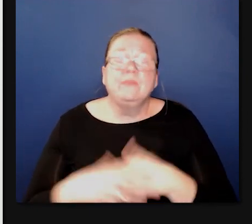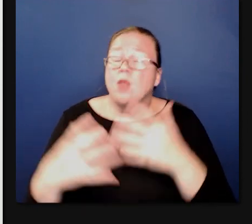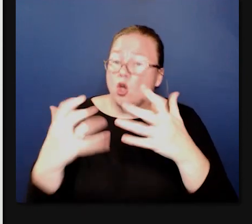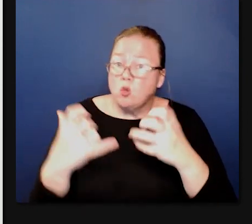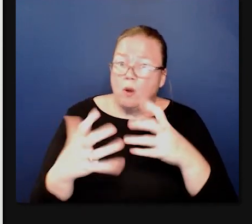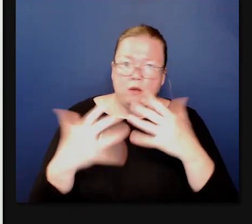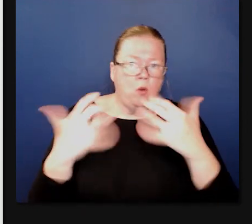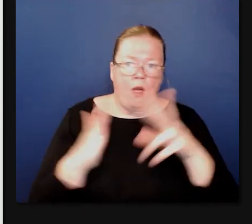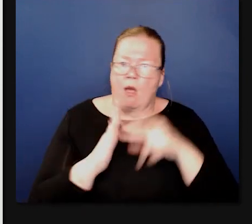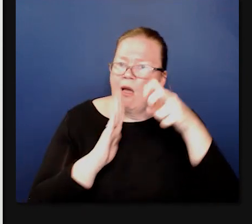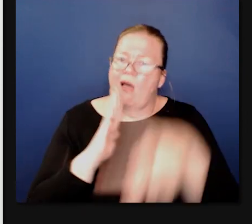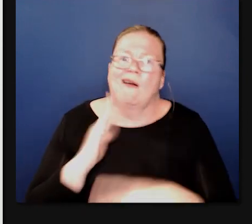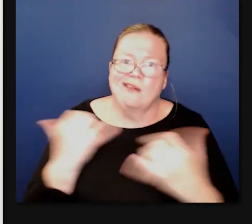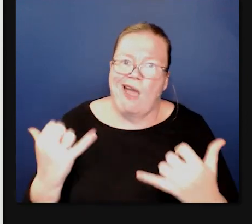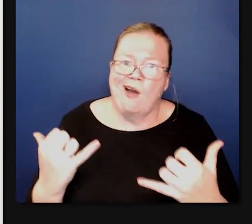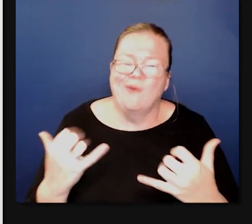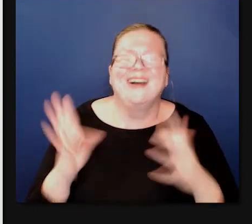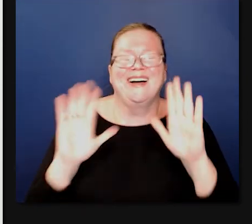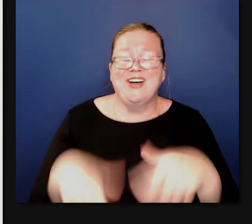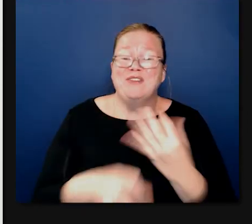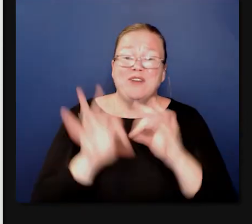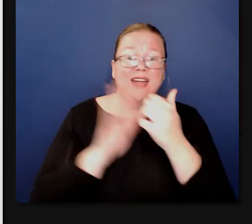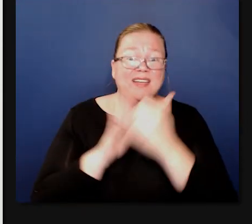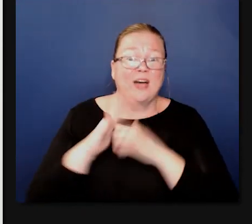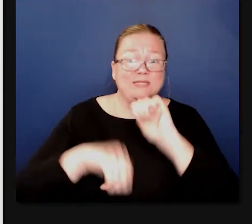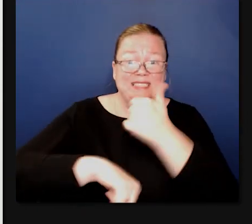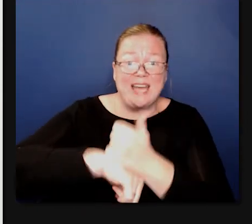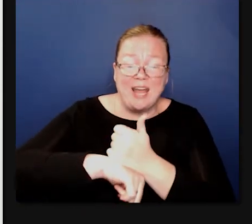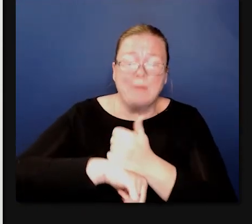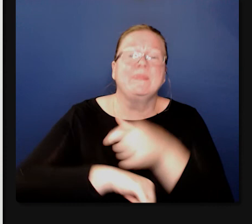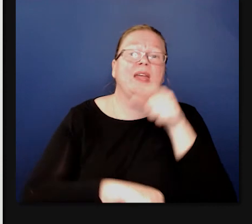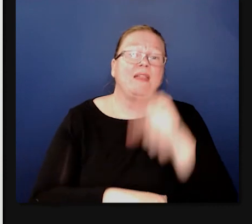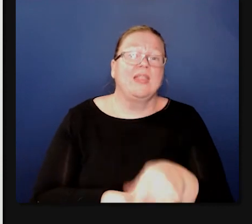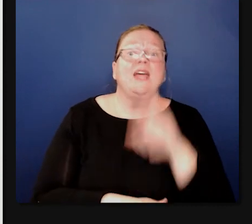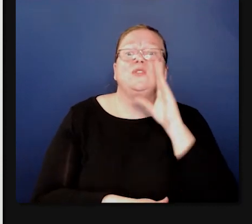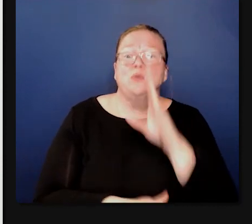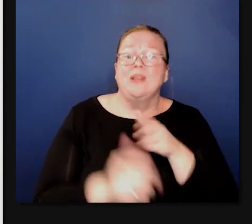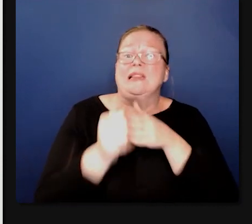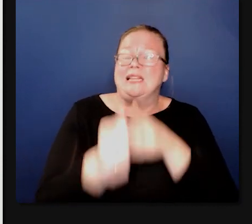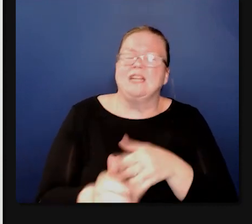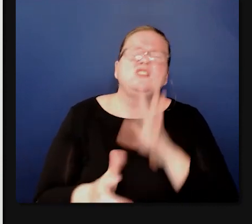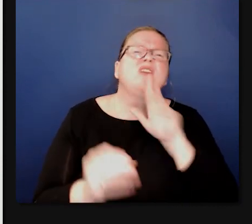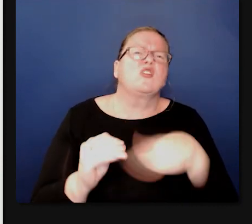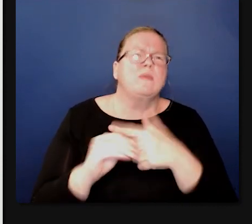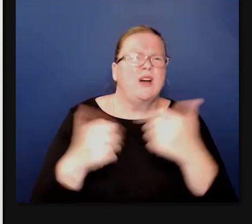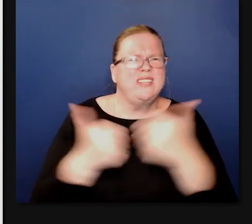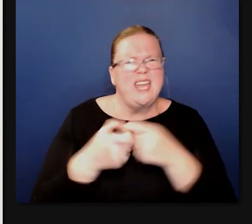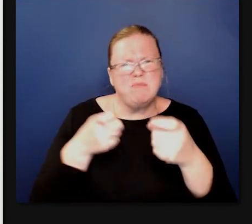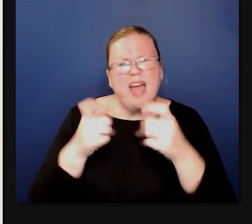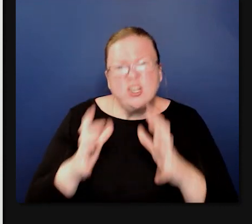If you're looking to jump right in, you can create a free account which this will take you to, this is what I talked about with game manager.